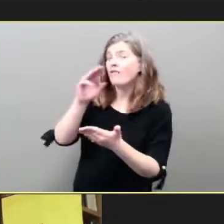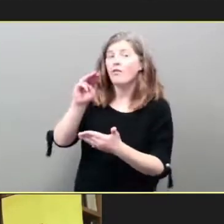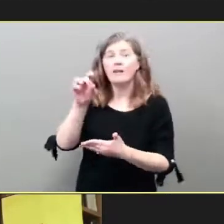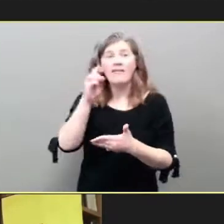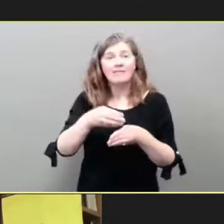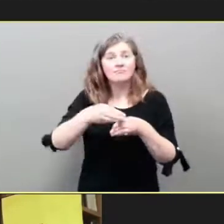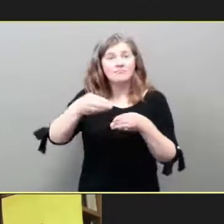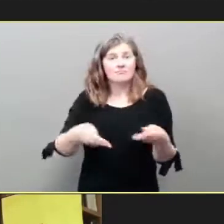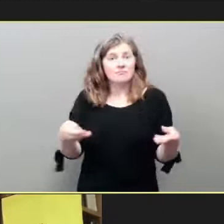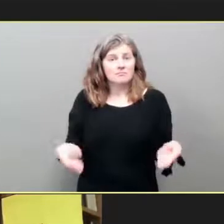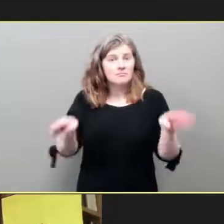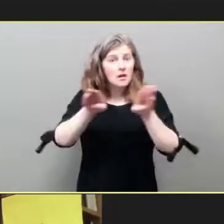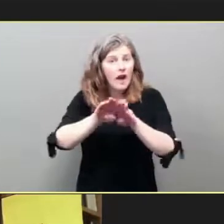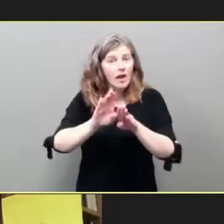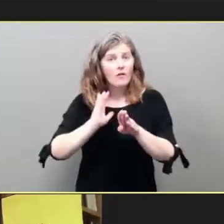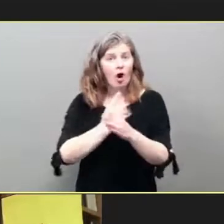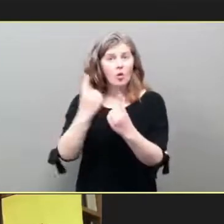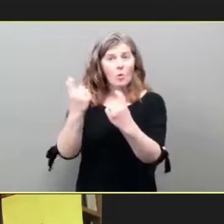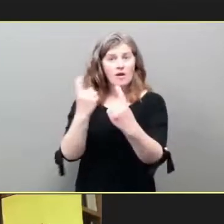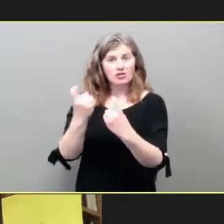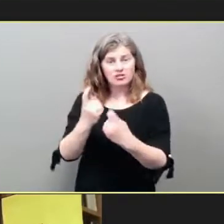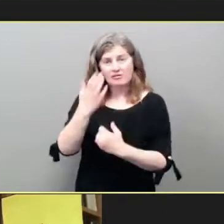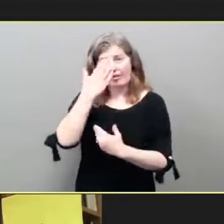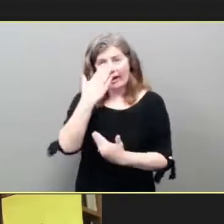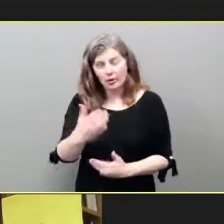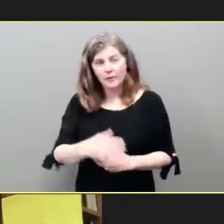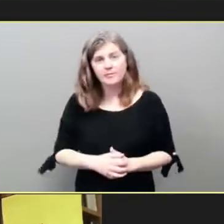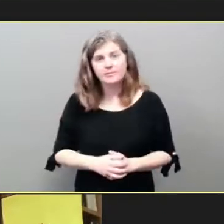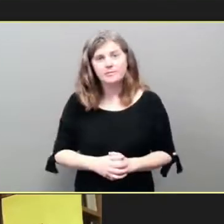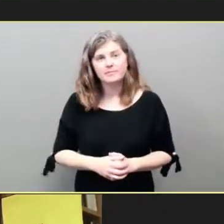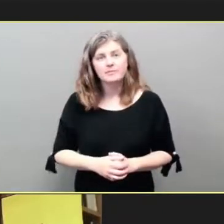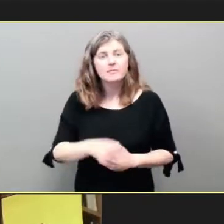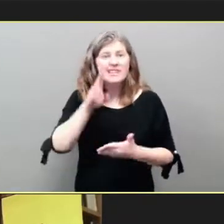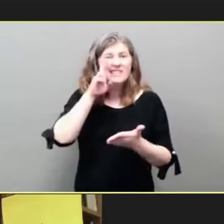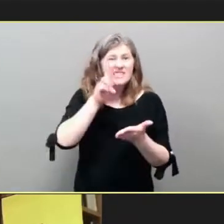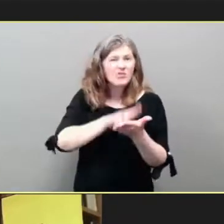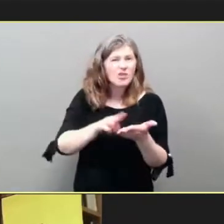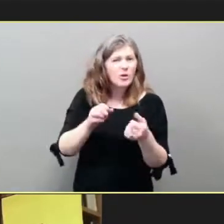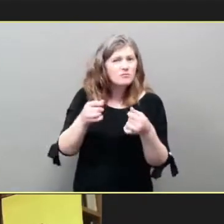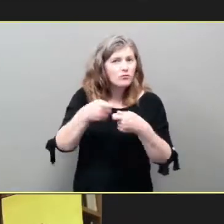our questions. Um secretaries. Would you like to make a final comment before